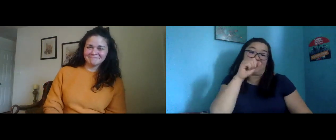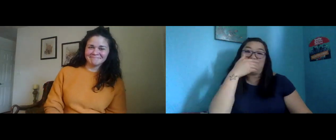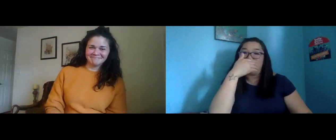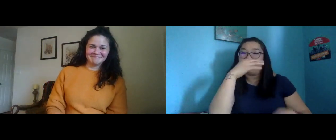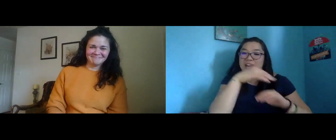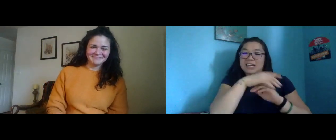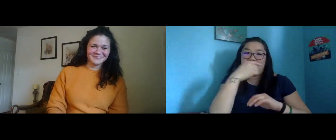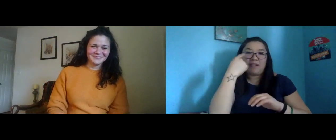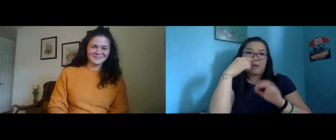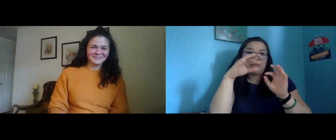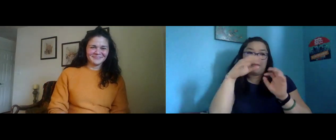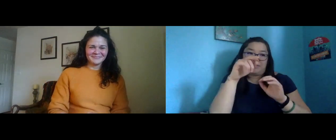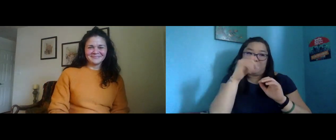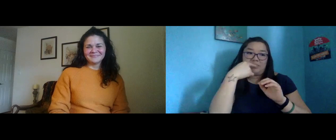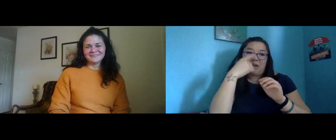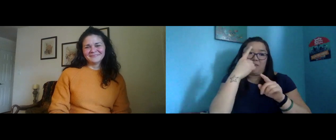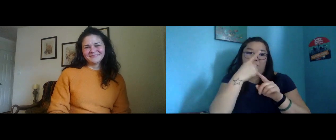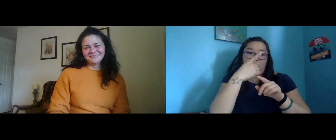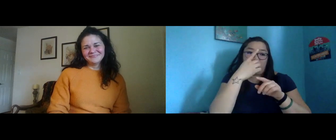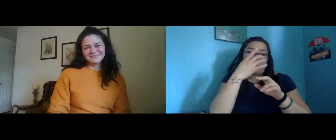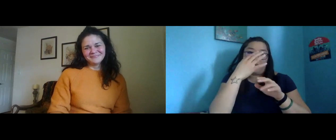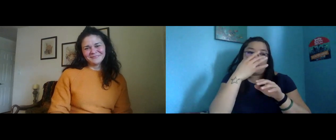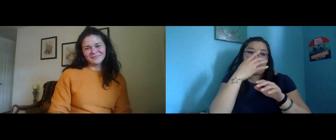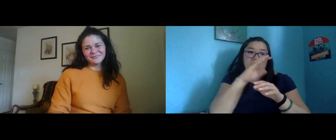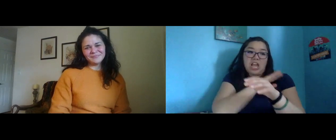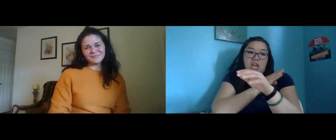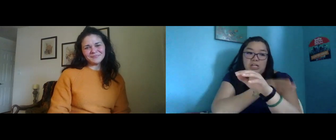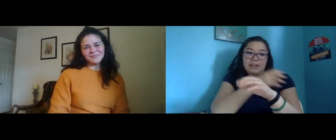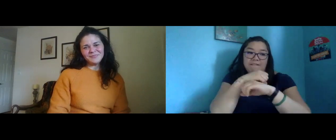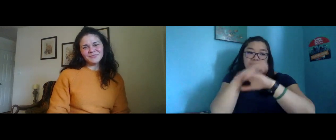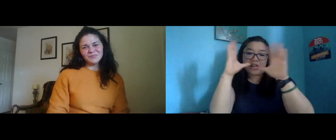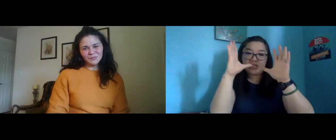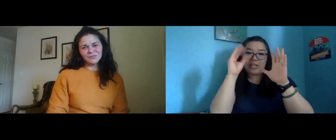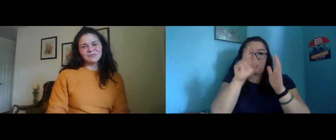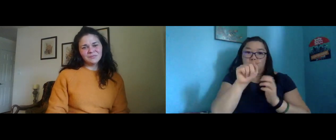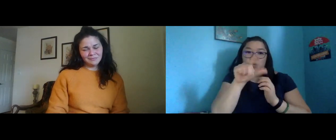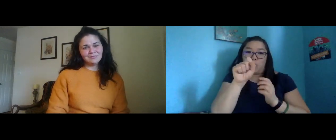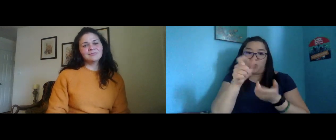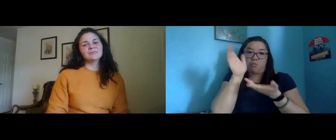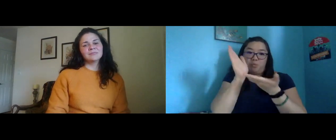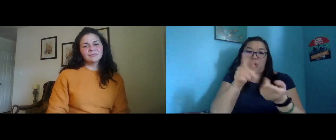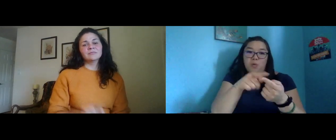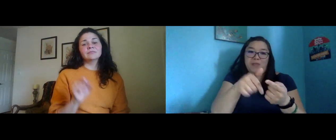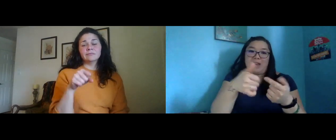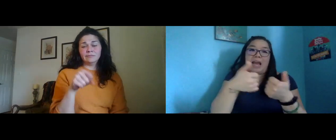P: Yes, good advice. It is important to bring your energy, vision, and tools to the game.